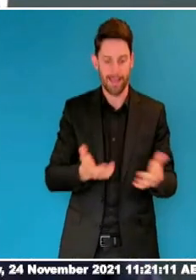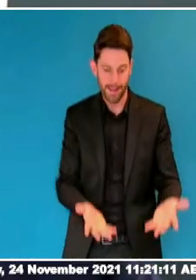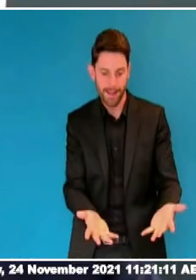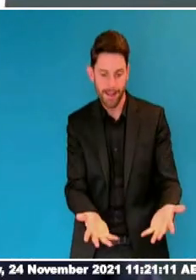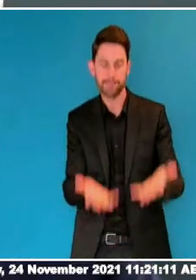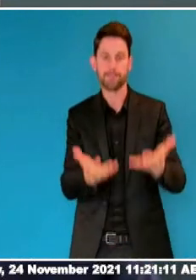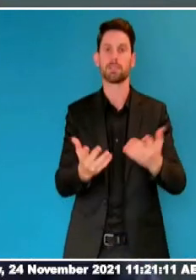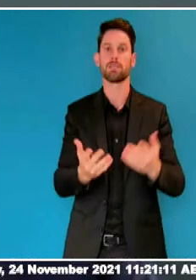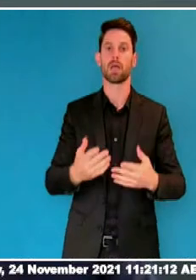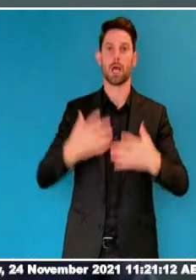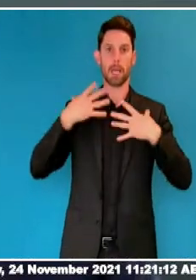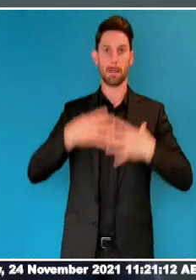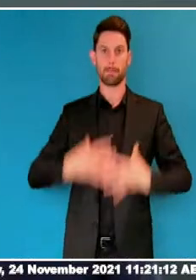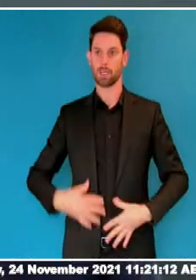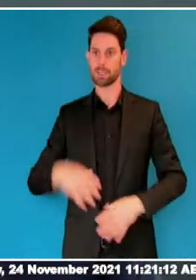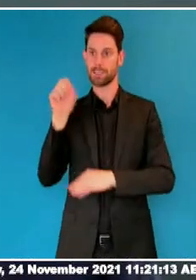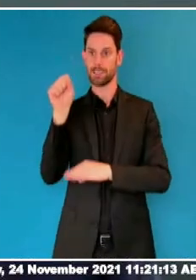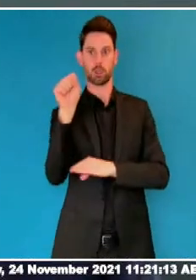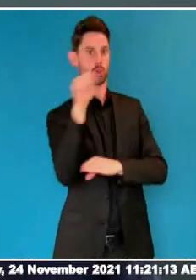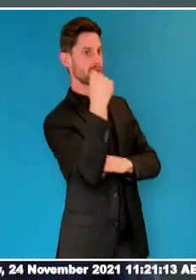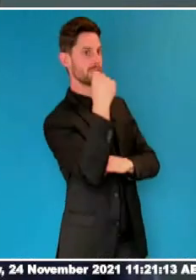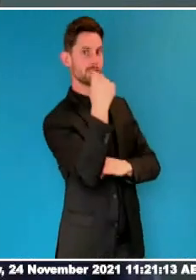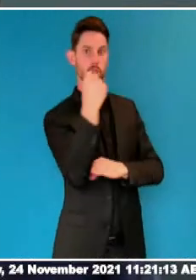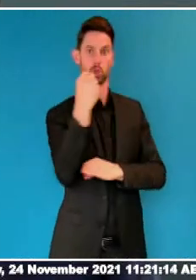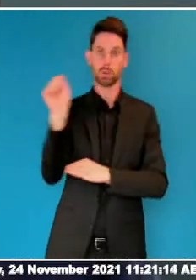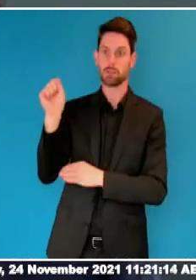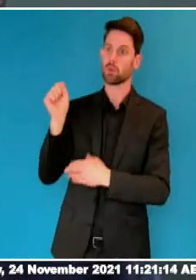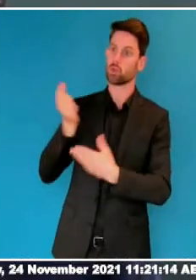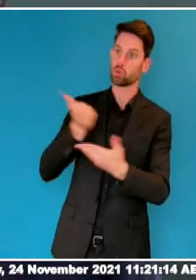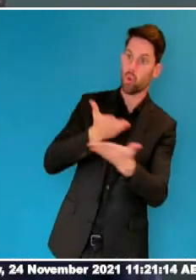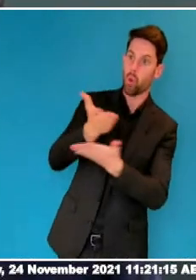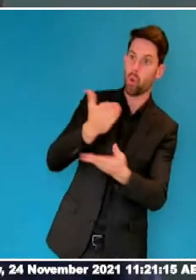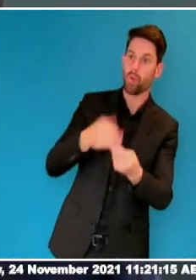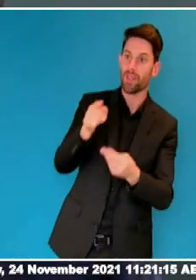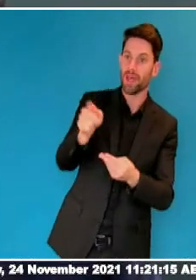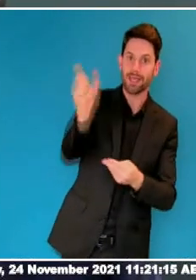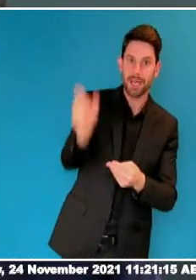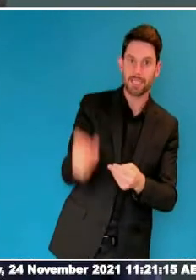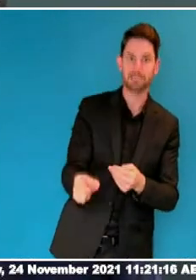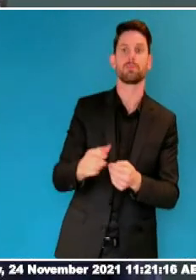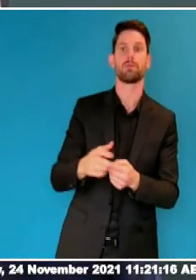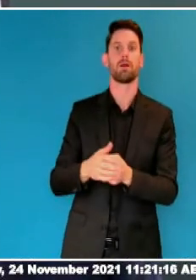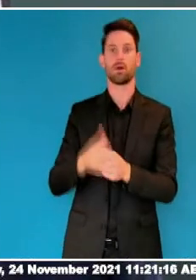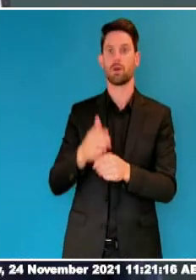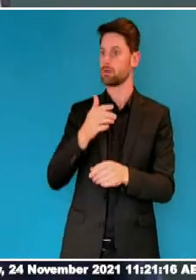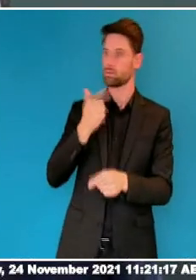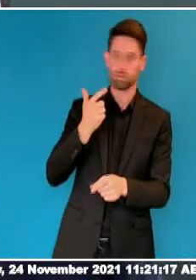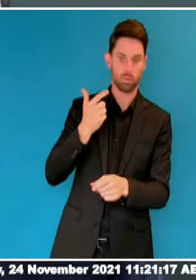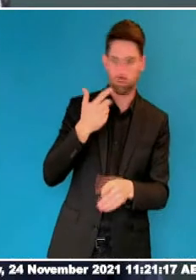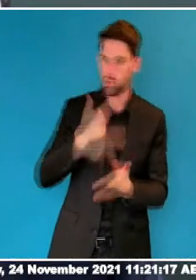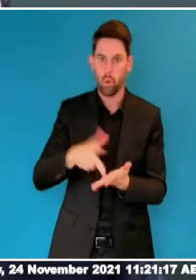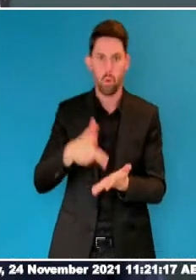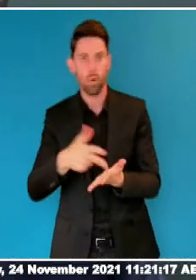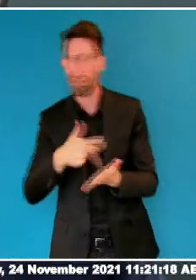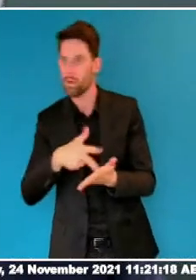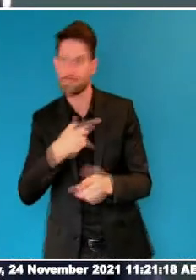customers." They are typically what an ordinary worker in our restaurants would be